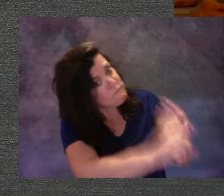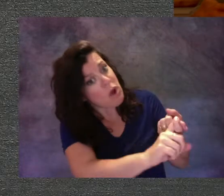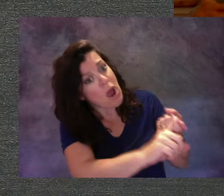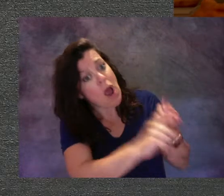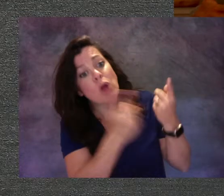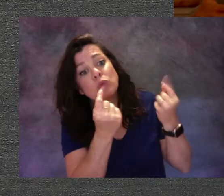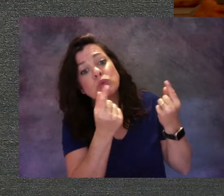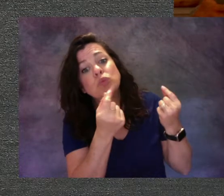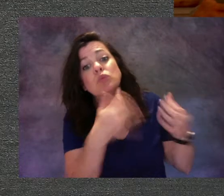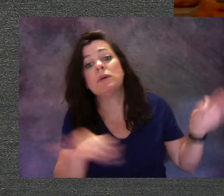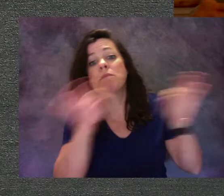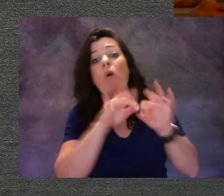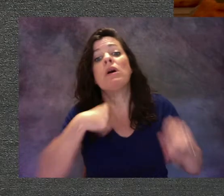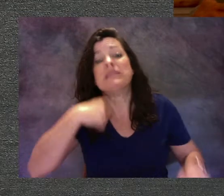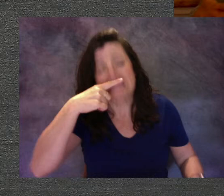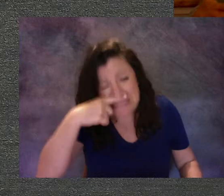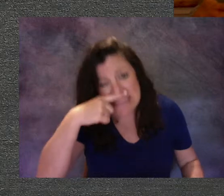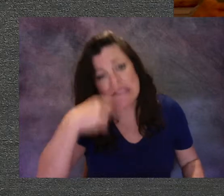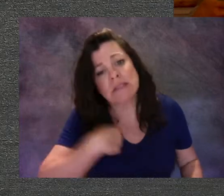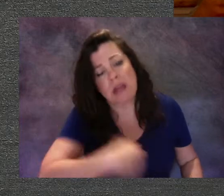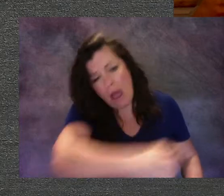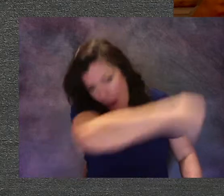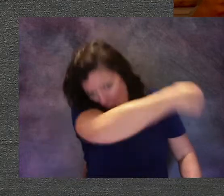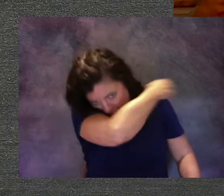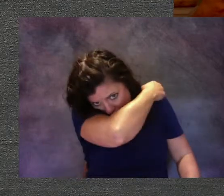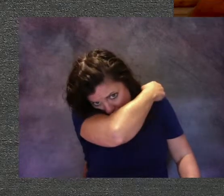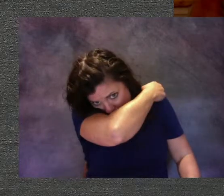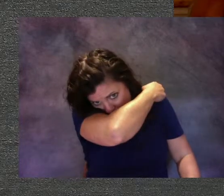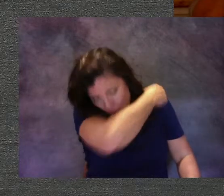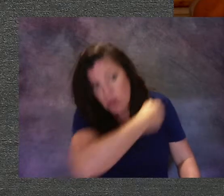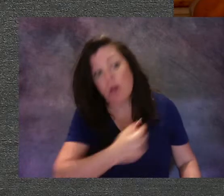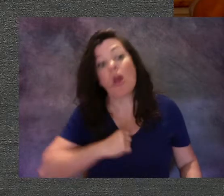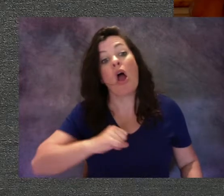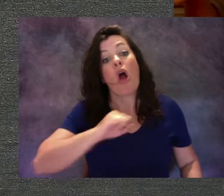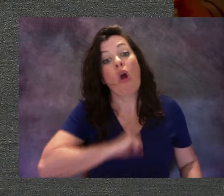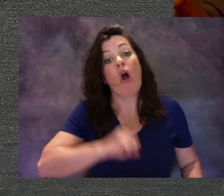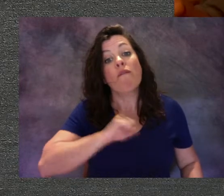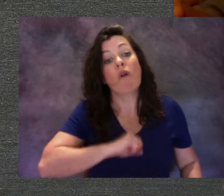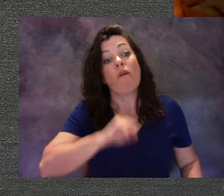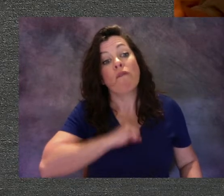when you sneeze or when you cough? Or do you want to be a friend that just gets germs all over?